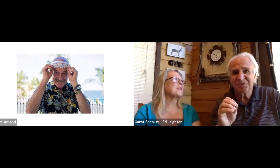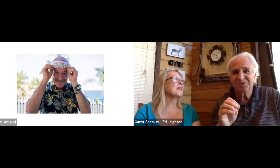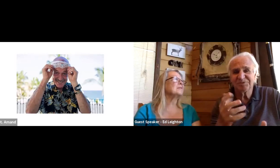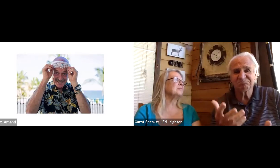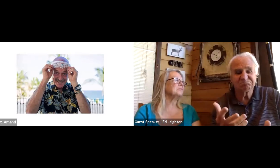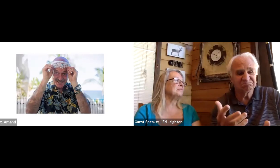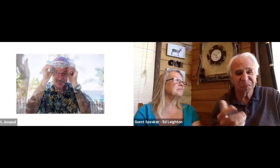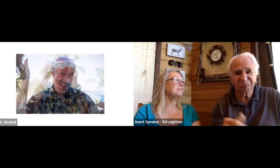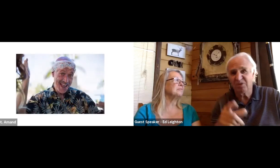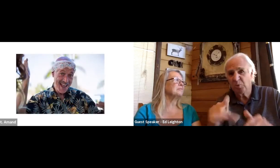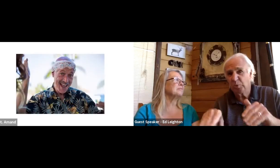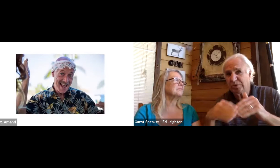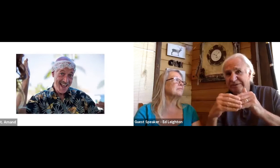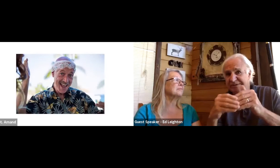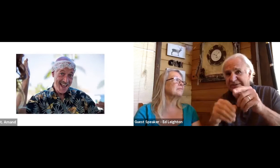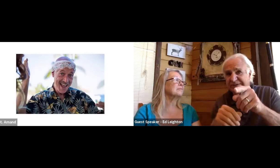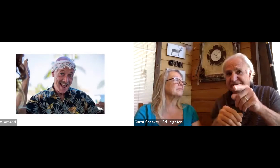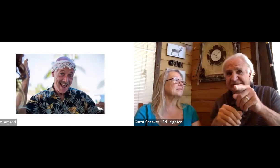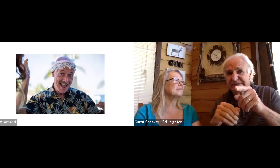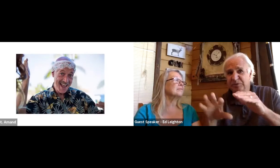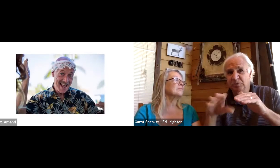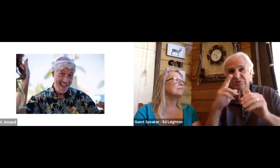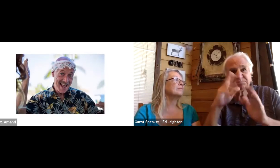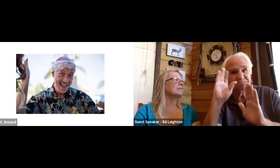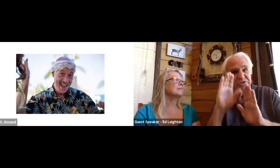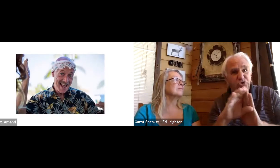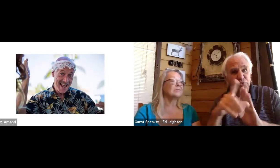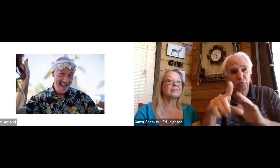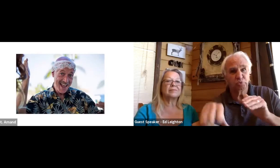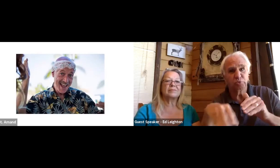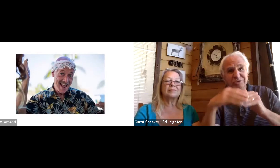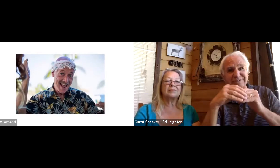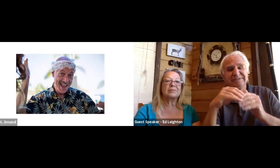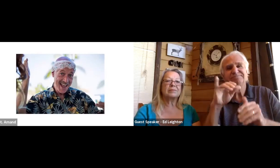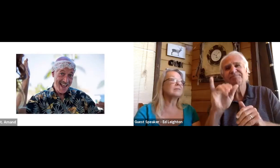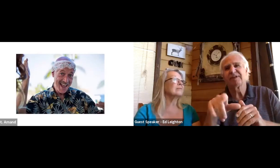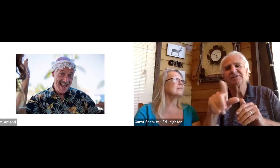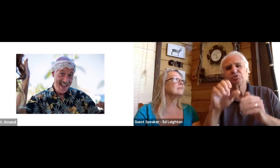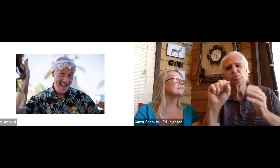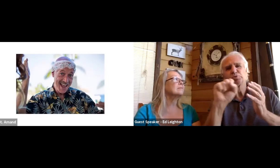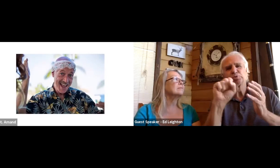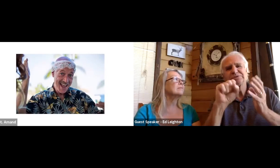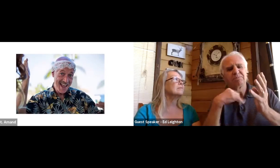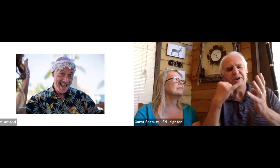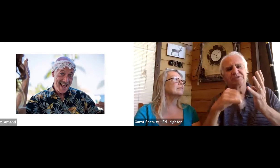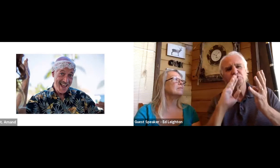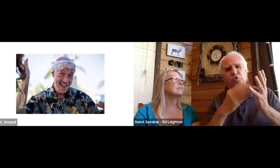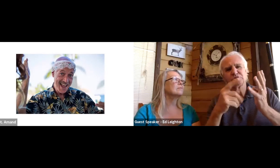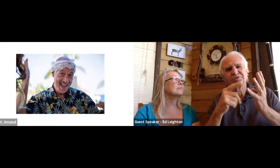So--heh heh heh!-- anyway, that's one story. These are pictures from the wedding.